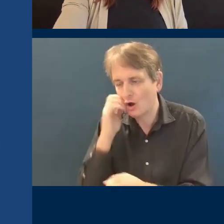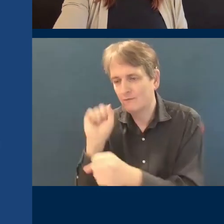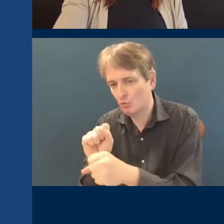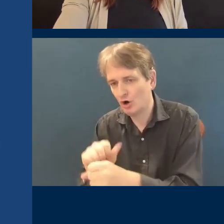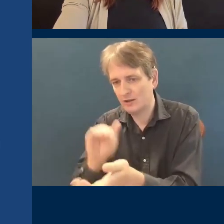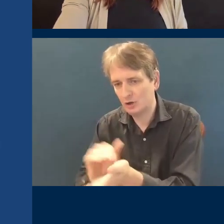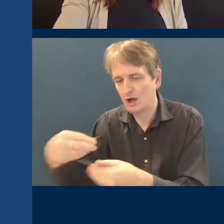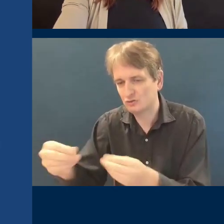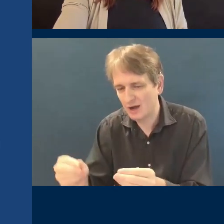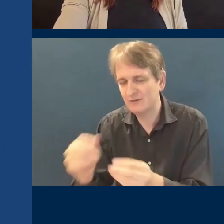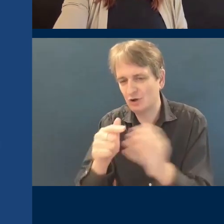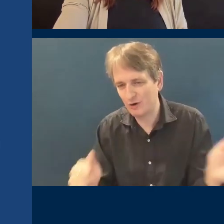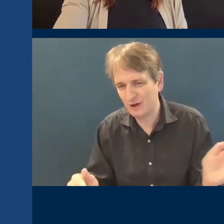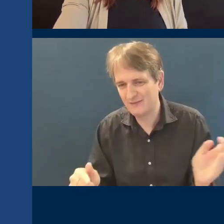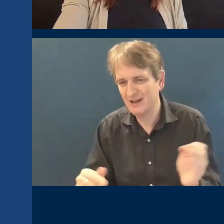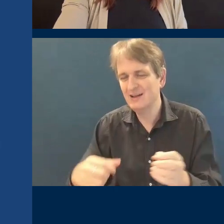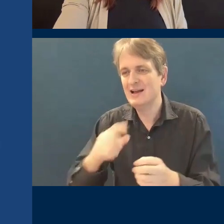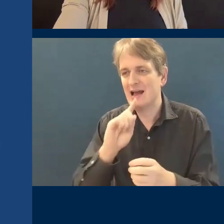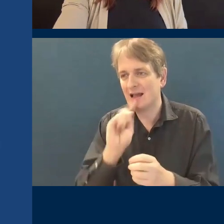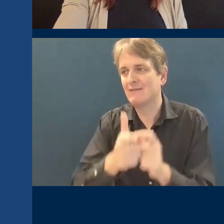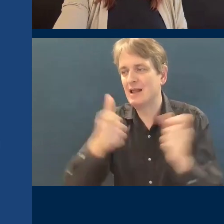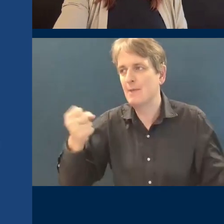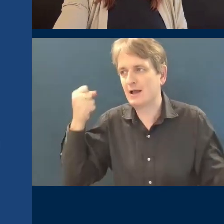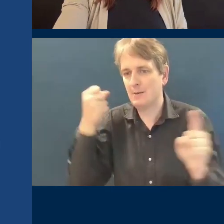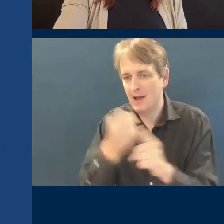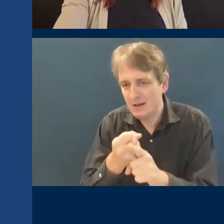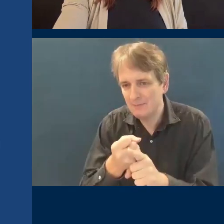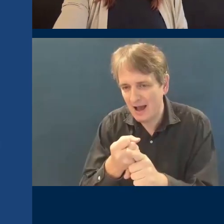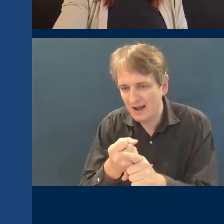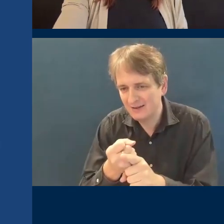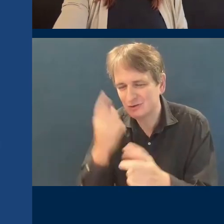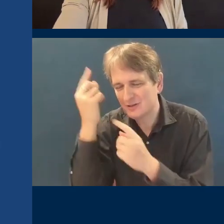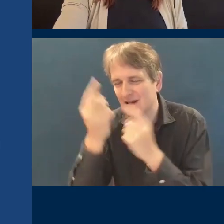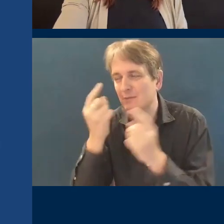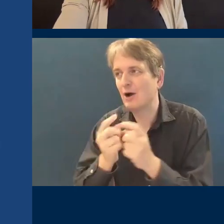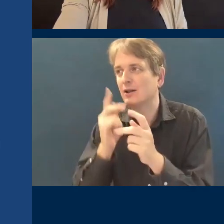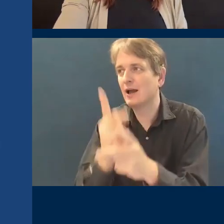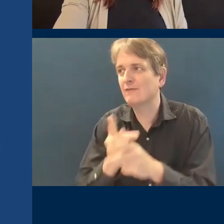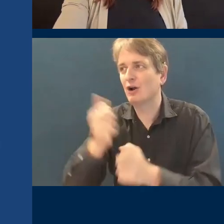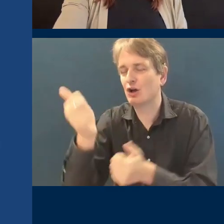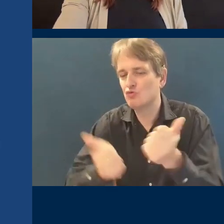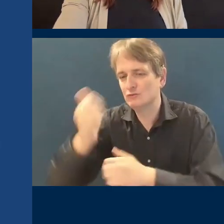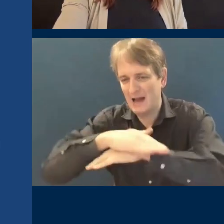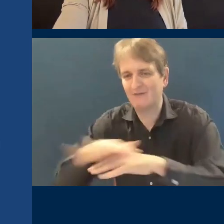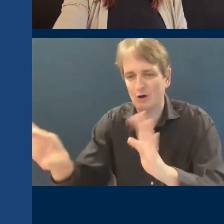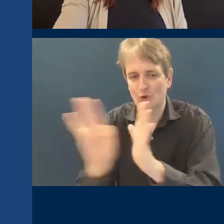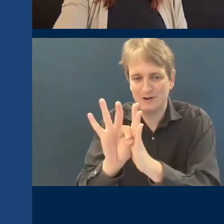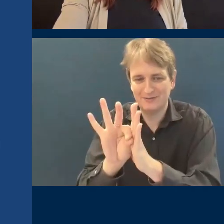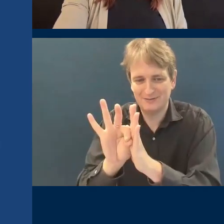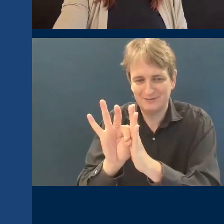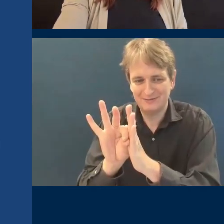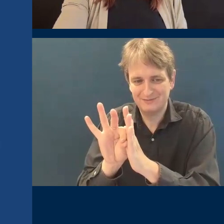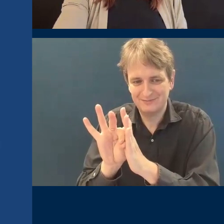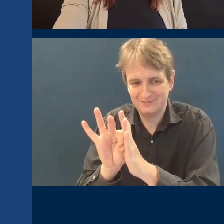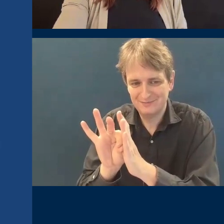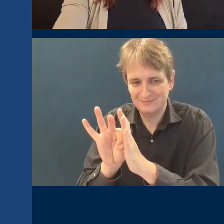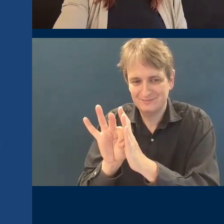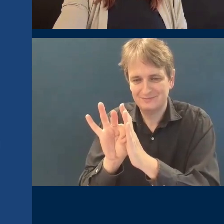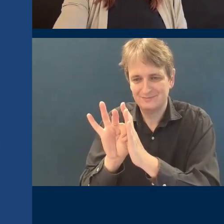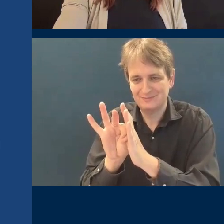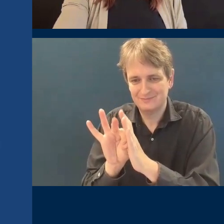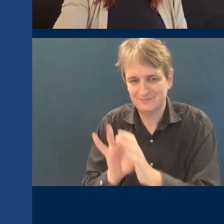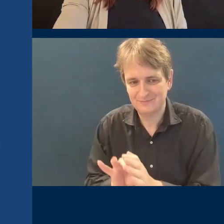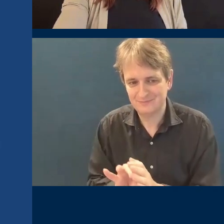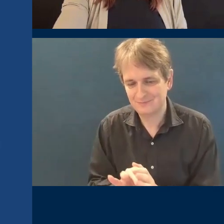If you're working in a school or with a doctor's office, it can have a huge impact on your thoughts when you're thinking about which platform to use.